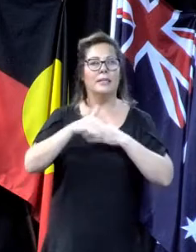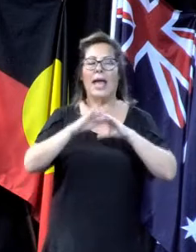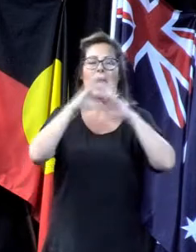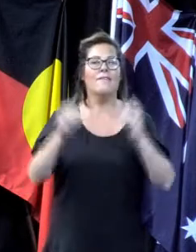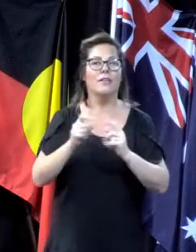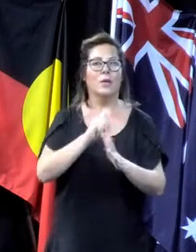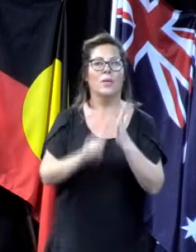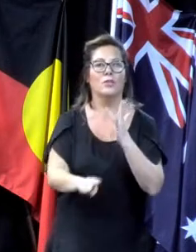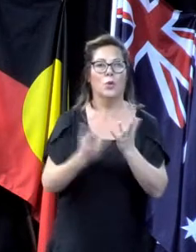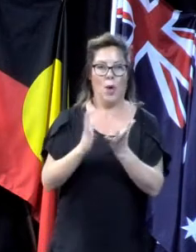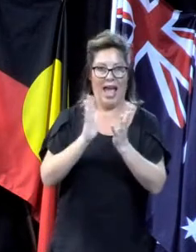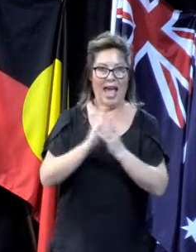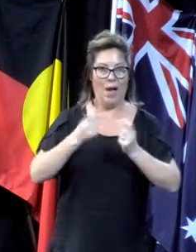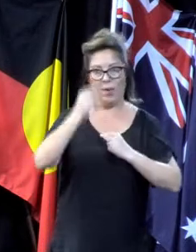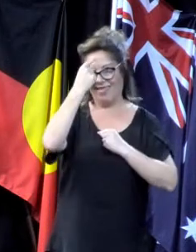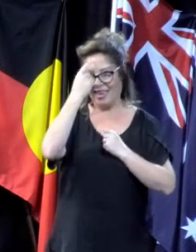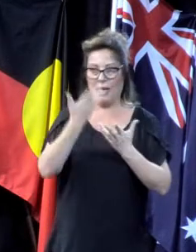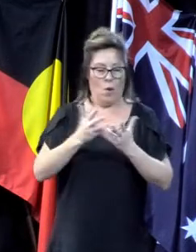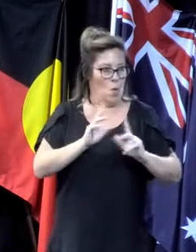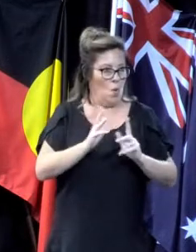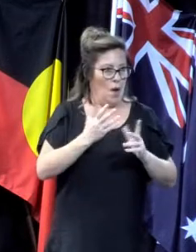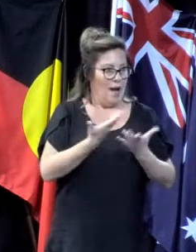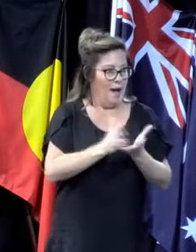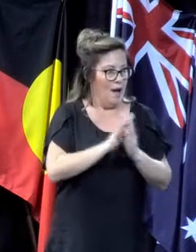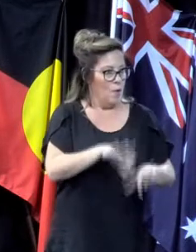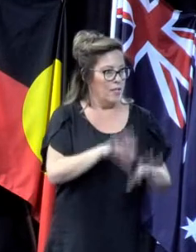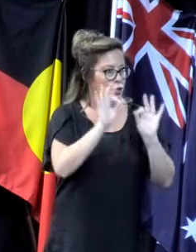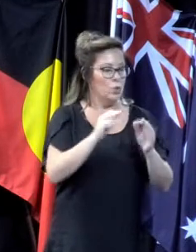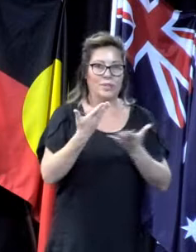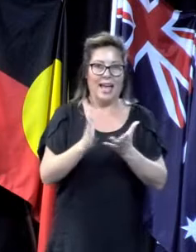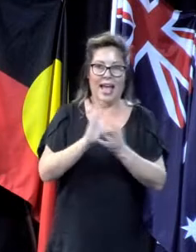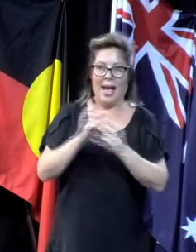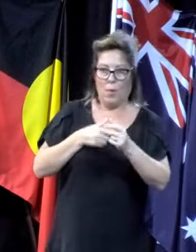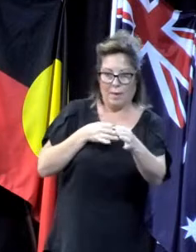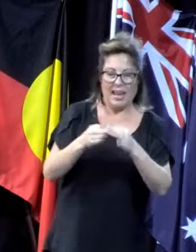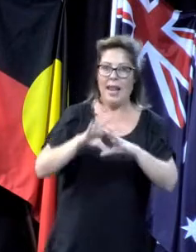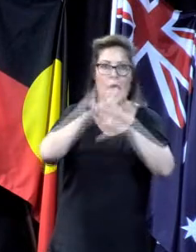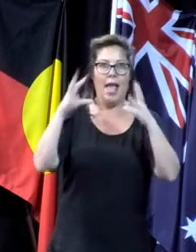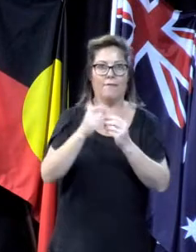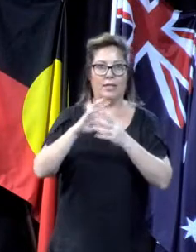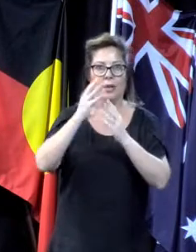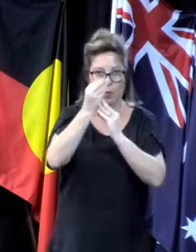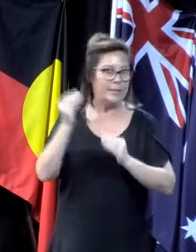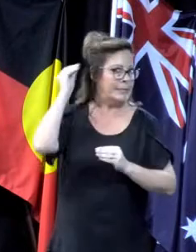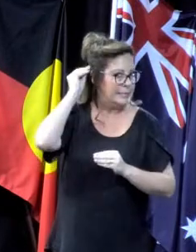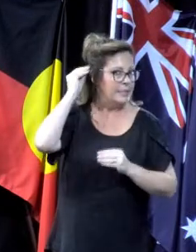And it's embedded within every choice and every decision and every system and process in our school to make it successful.